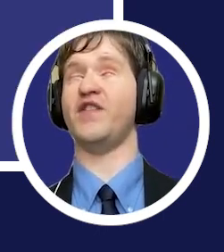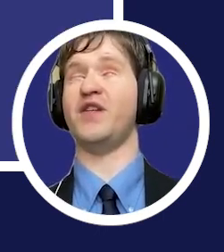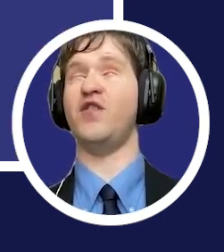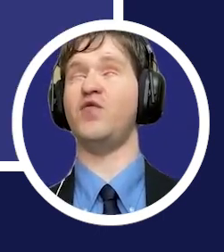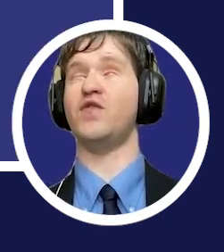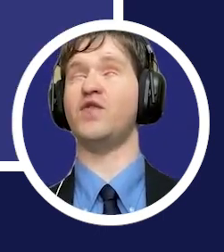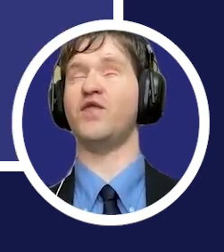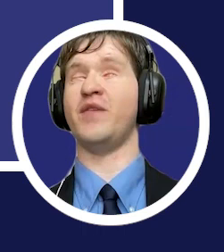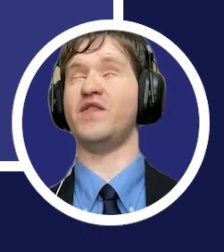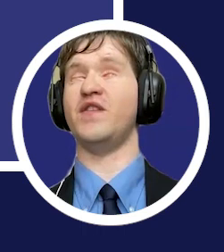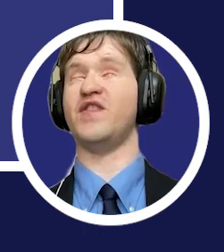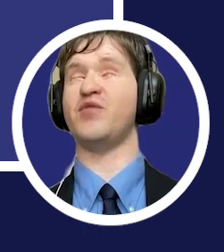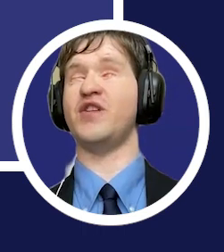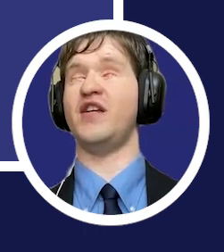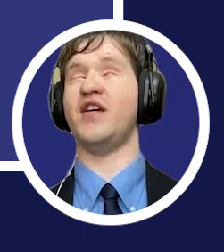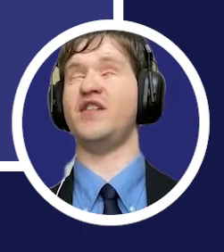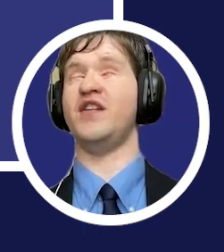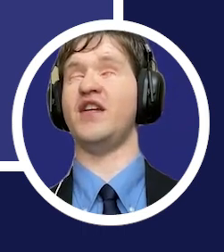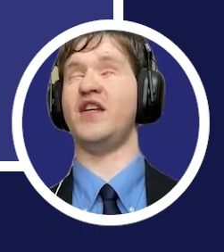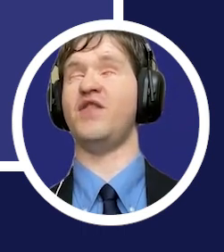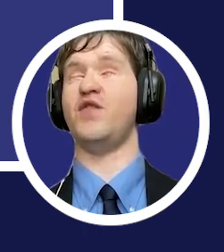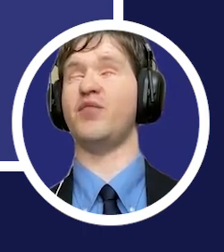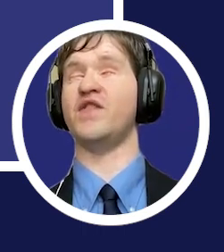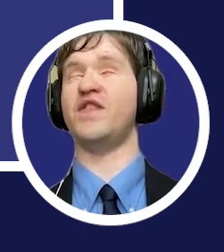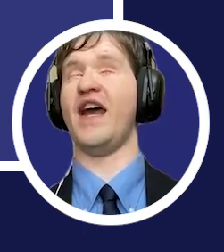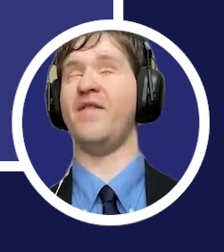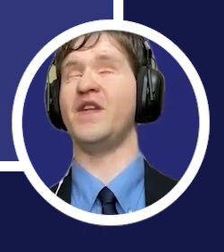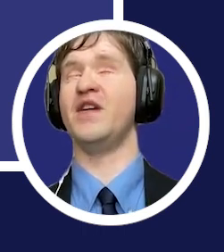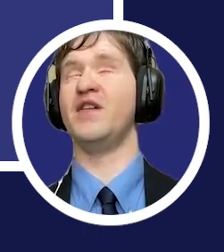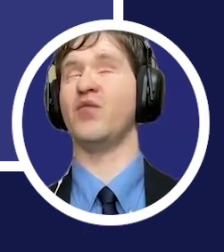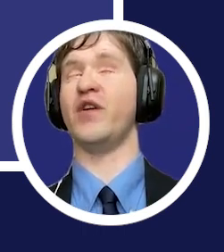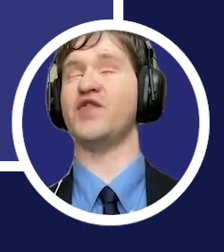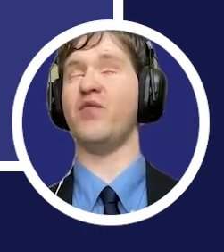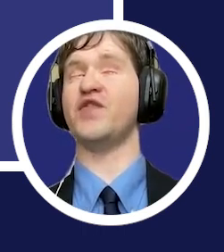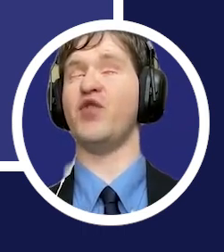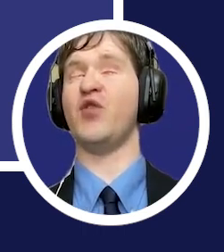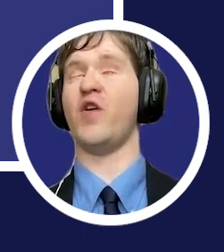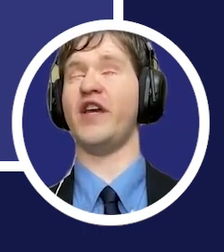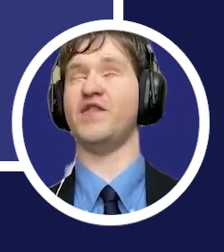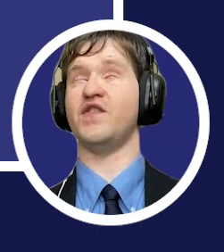has been used from its inception in 1990 to the present day. We're going to start with Supreme Court cases